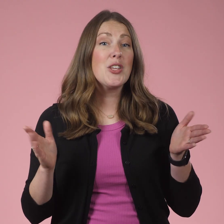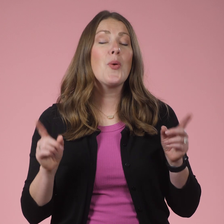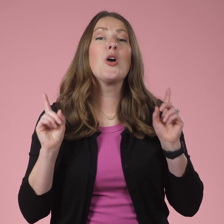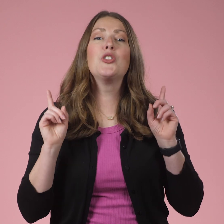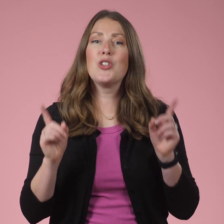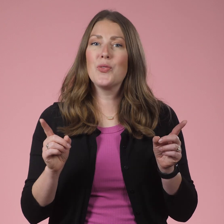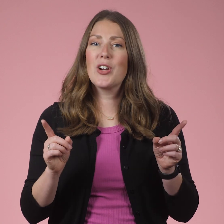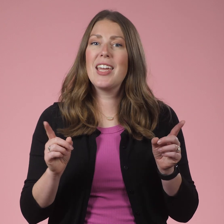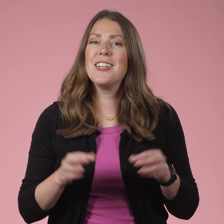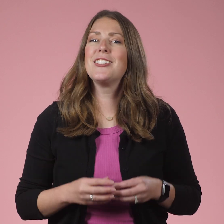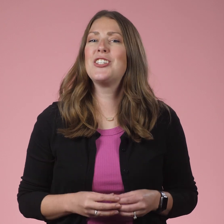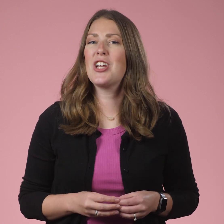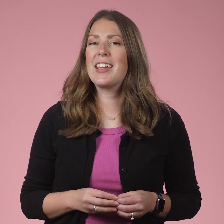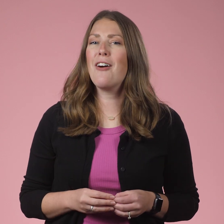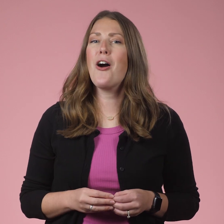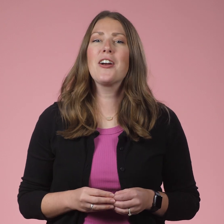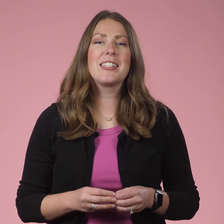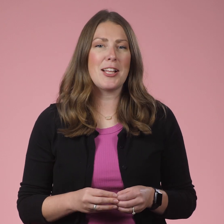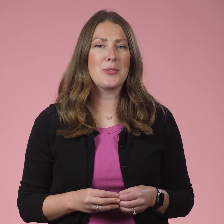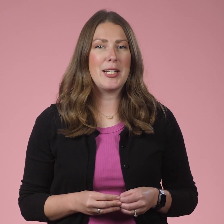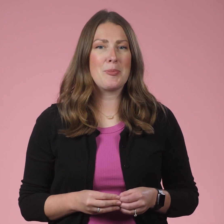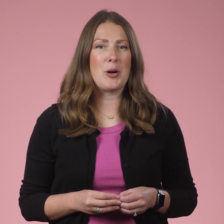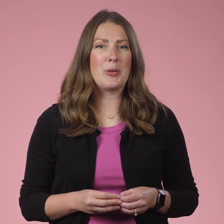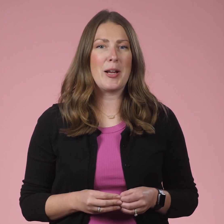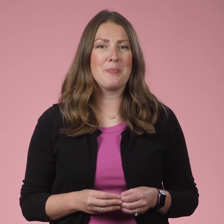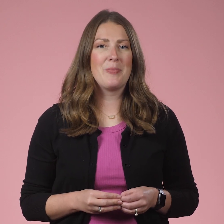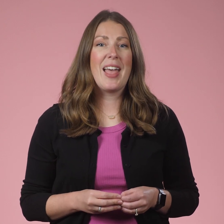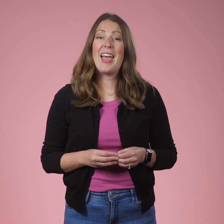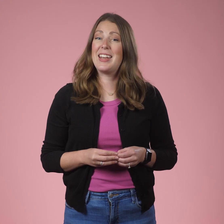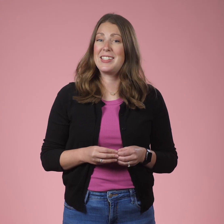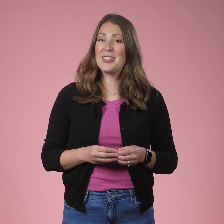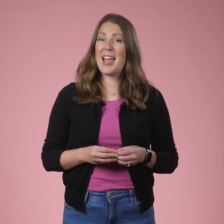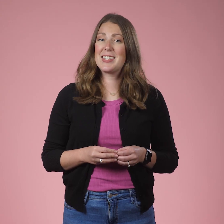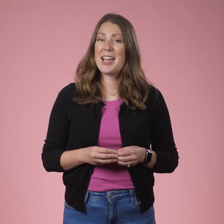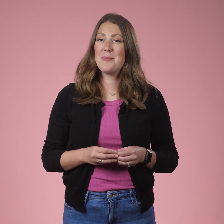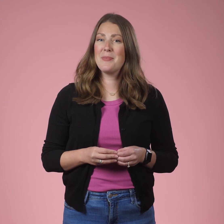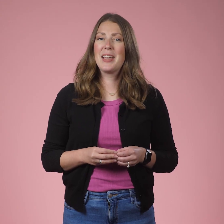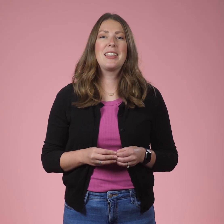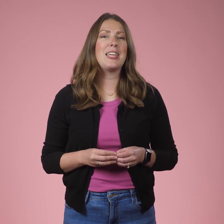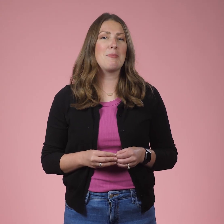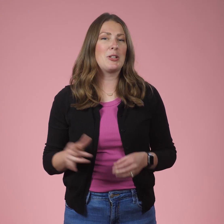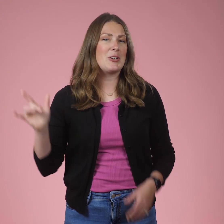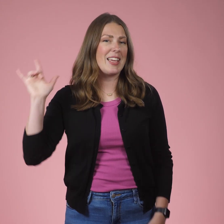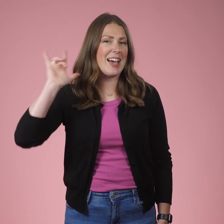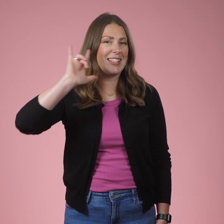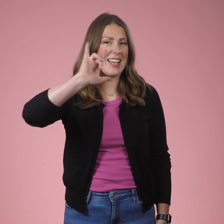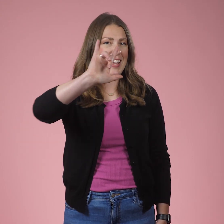Also, don't forget to check out our Accelerated Program and until next time keep learning how to sign 🤟